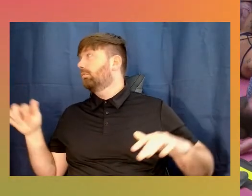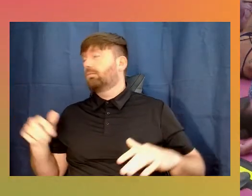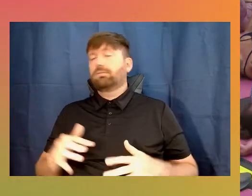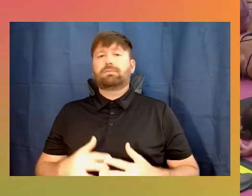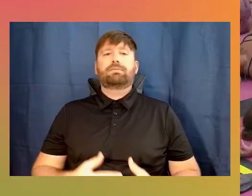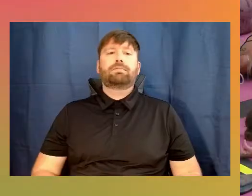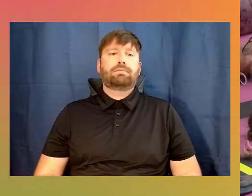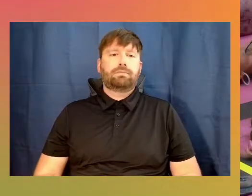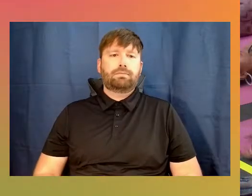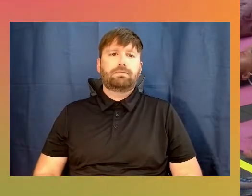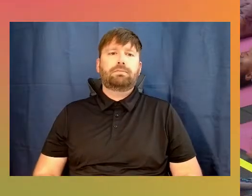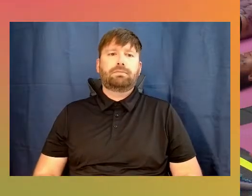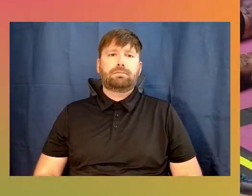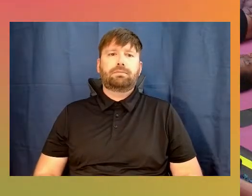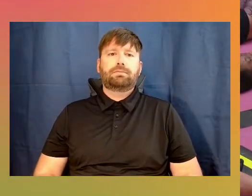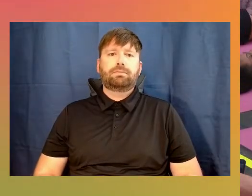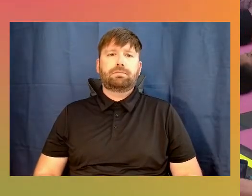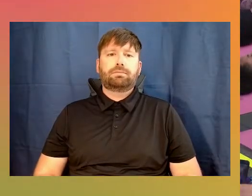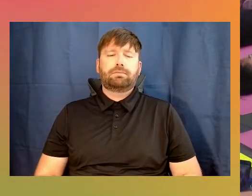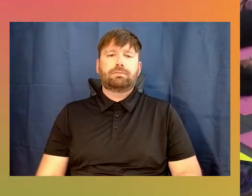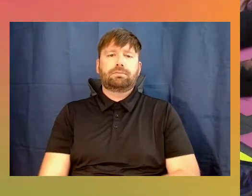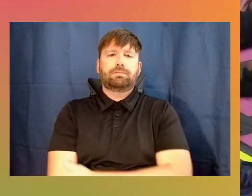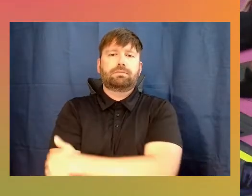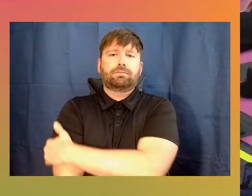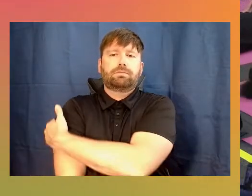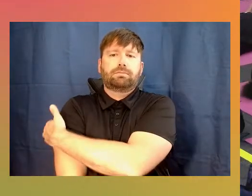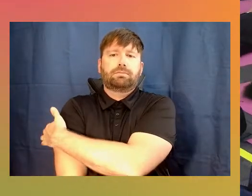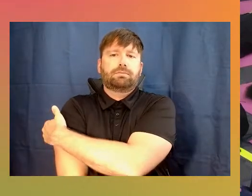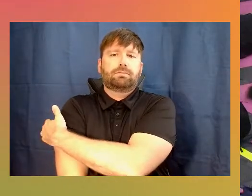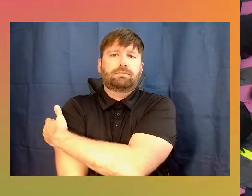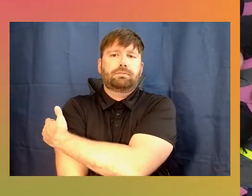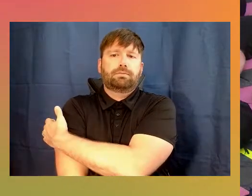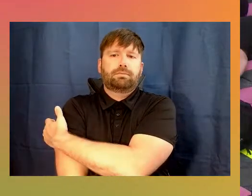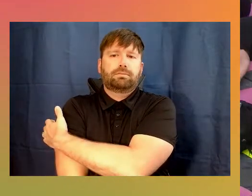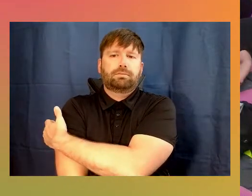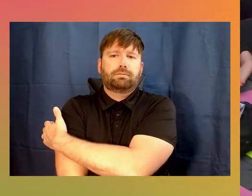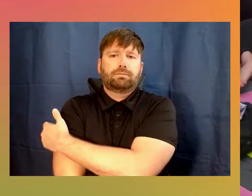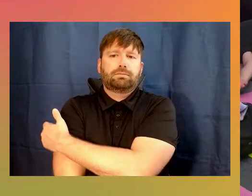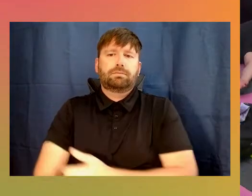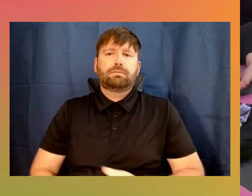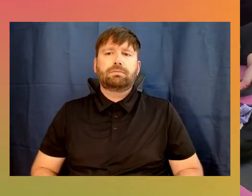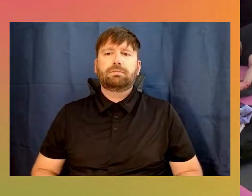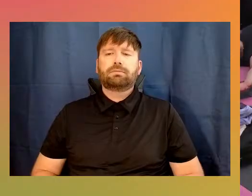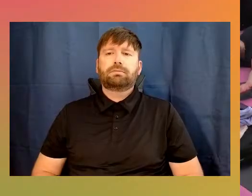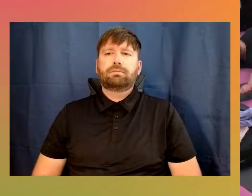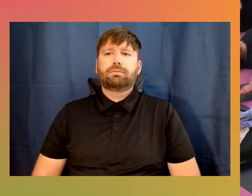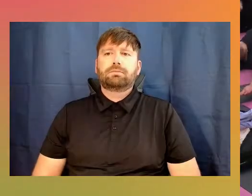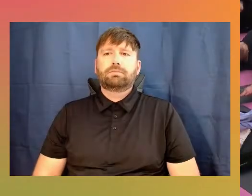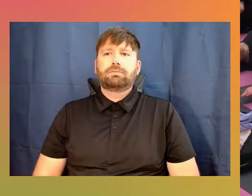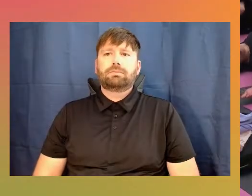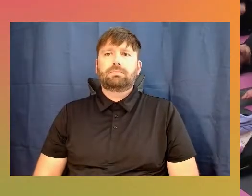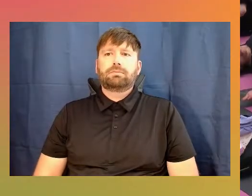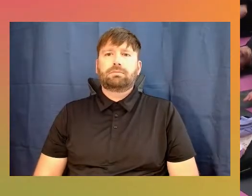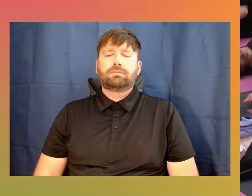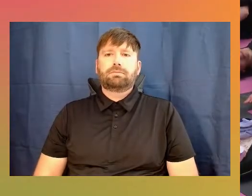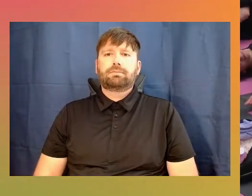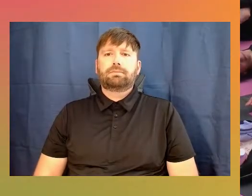RECLINED TWIST. MAYBE YOU CACTUS OUT THE RIGHT